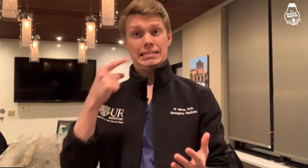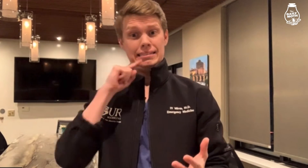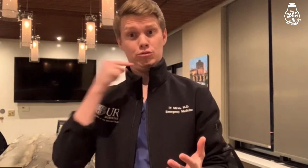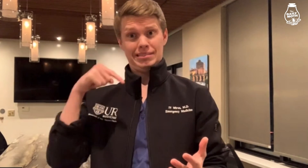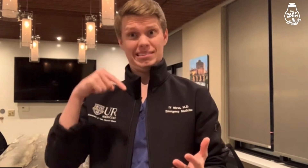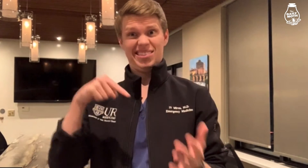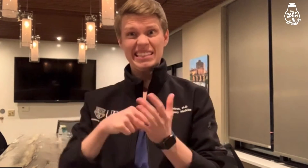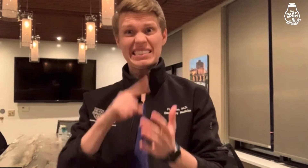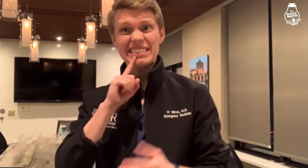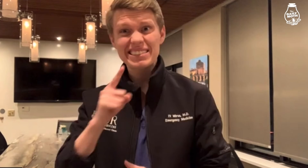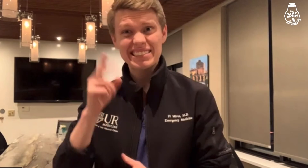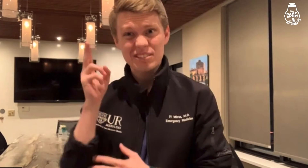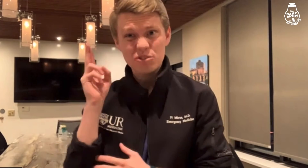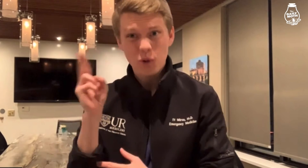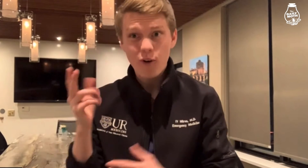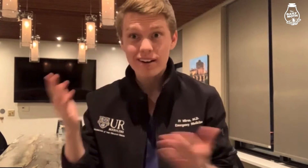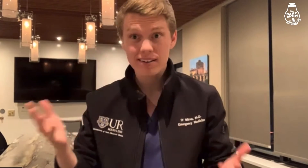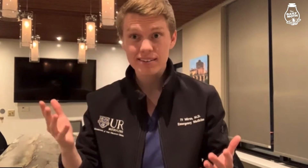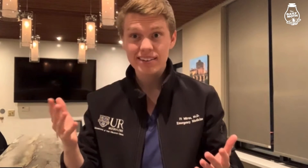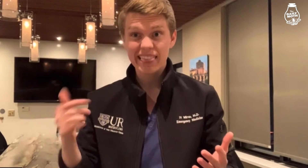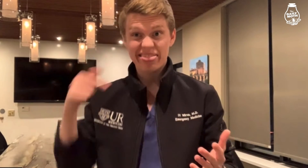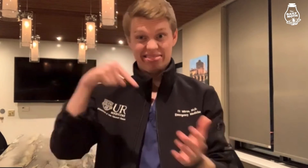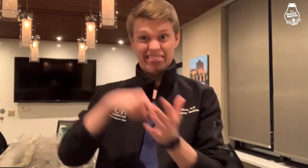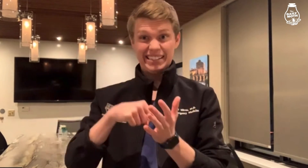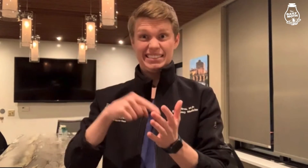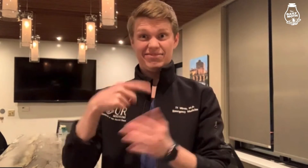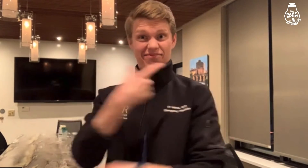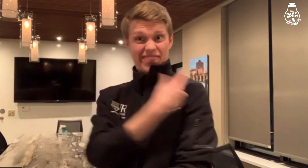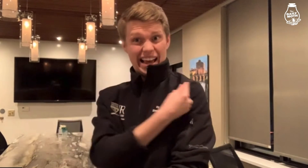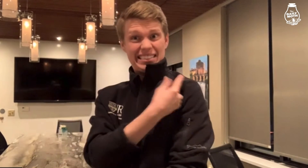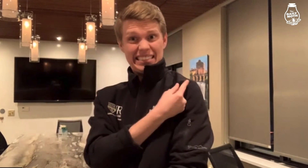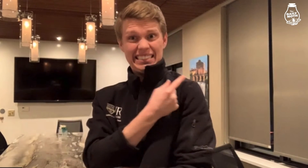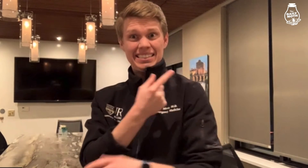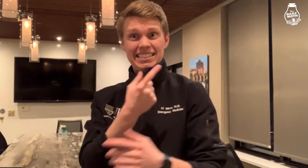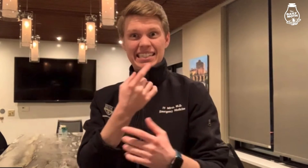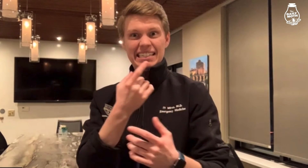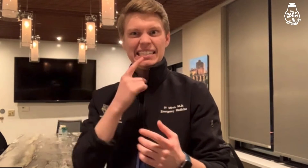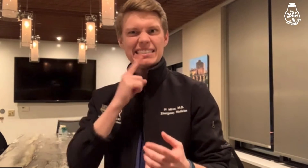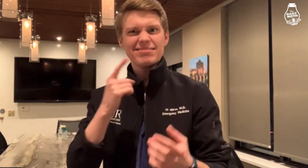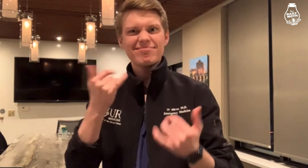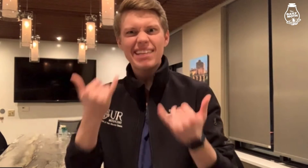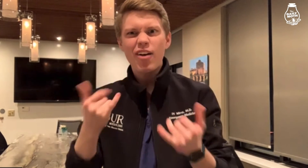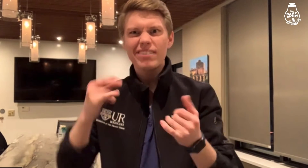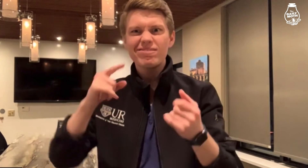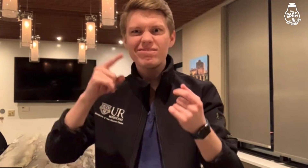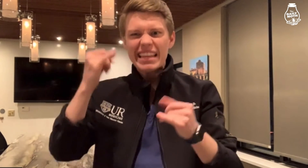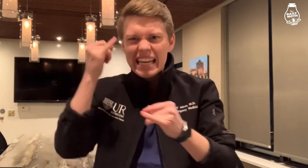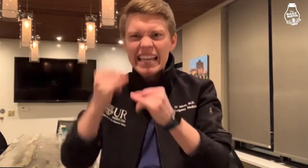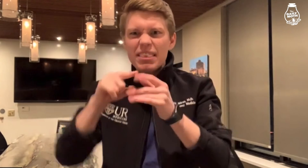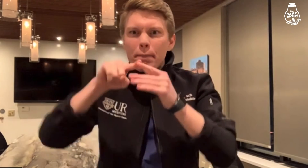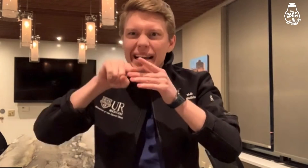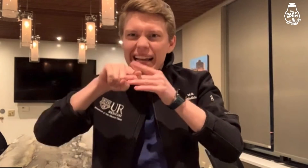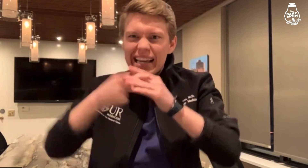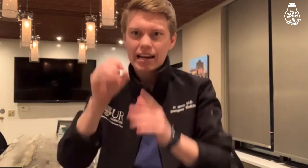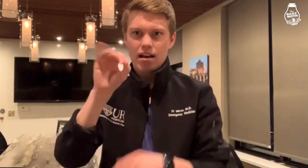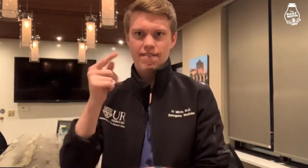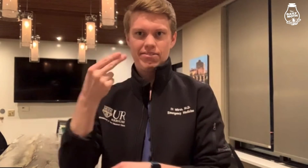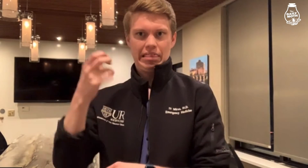Alex, I'm serious, this is historical. This vaccine is now the beginning of